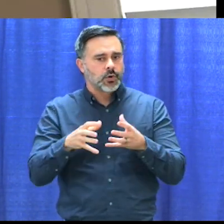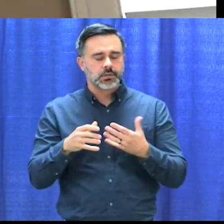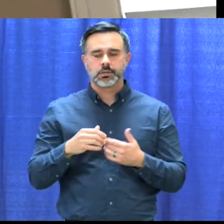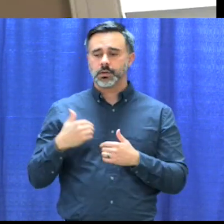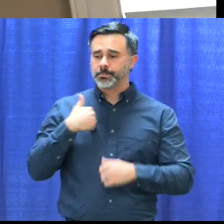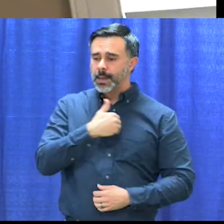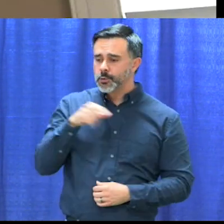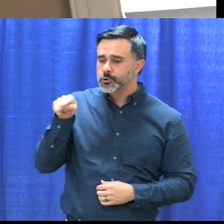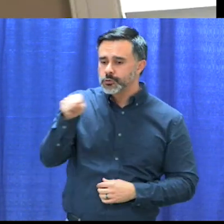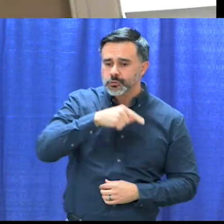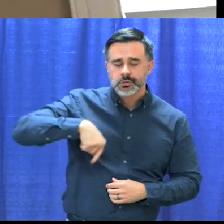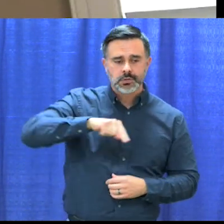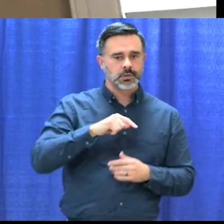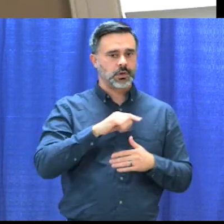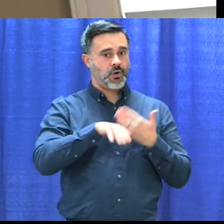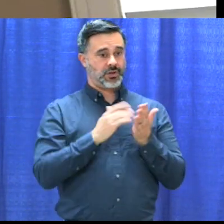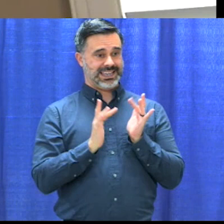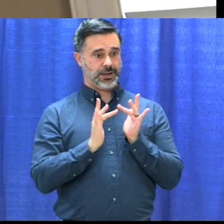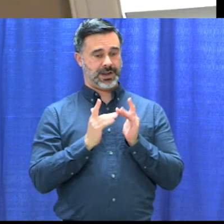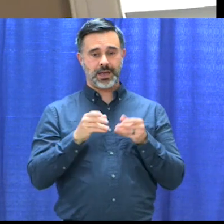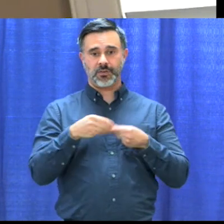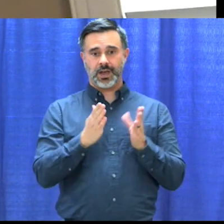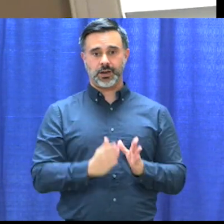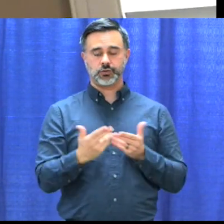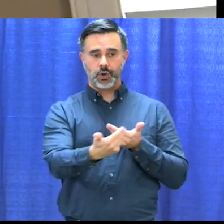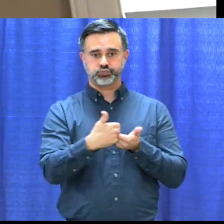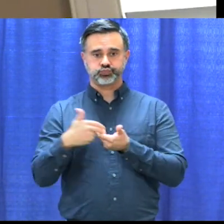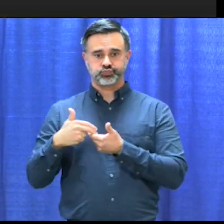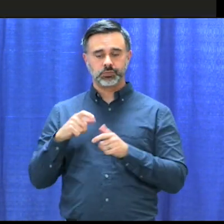all of our internet providers for being on this call today.